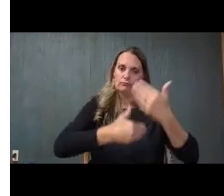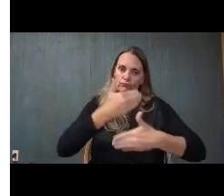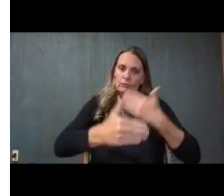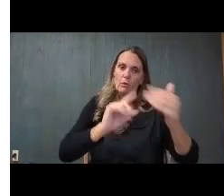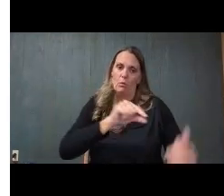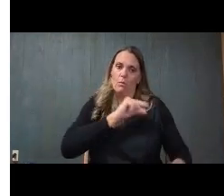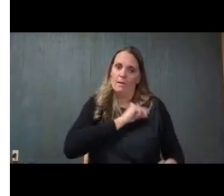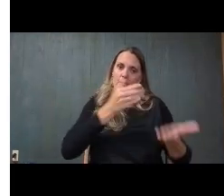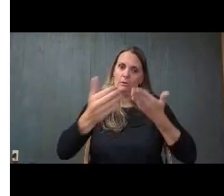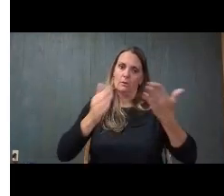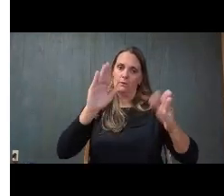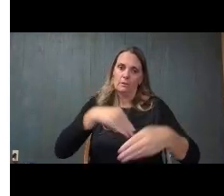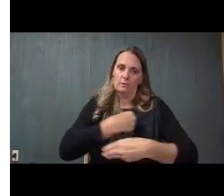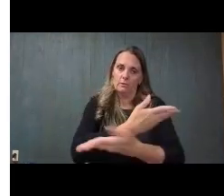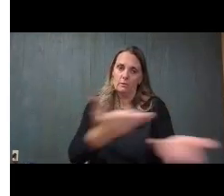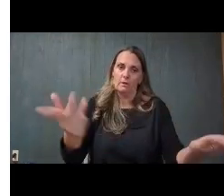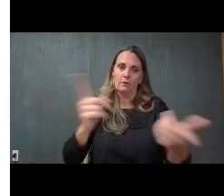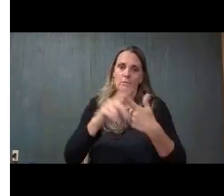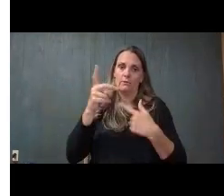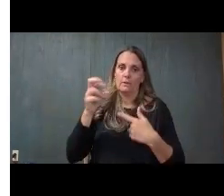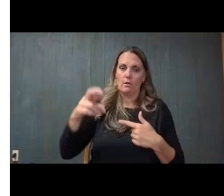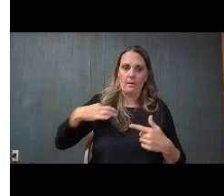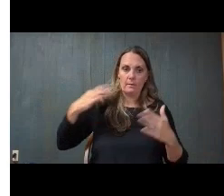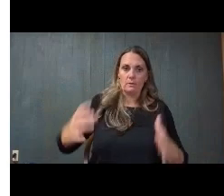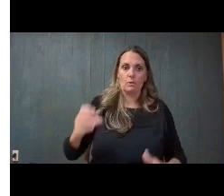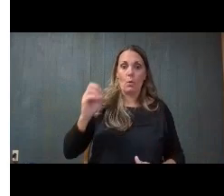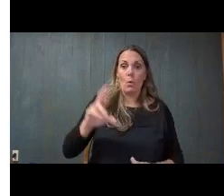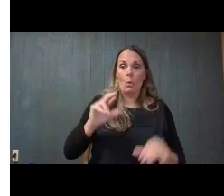delivery to their applicants or eligible individuals?